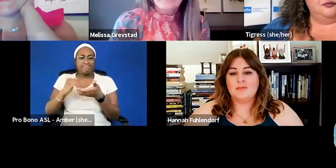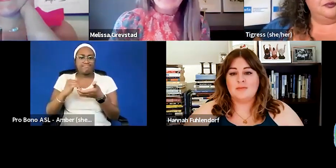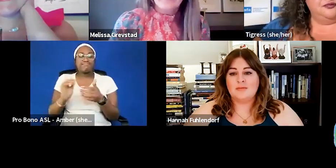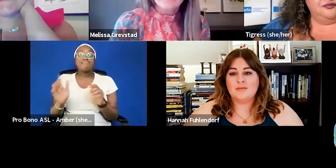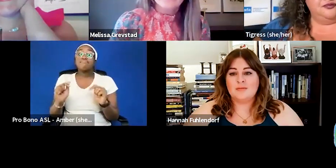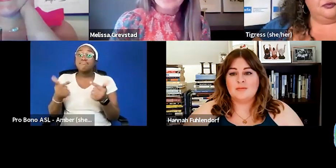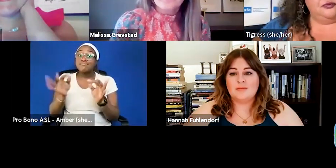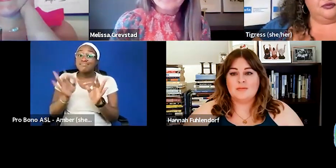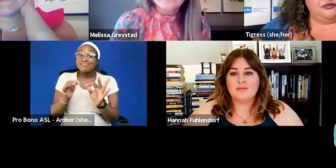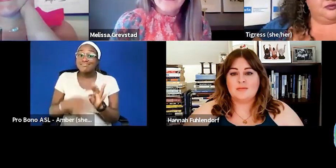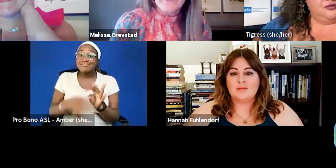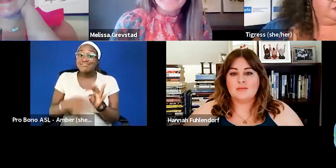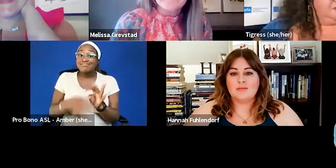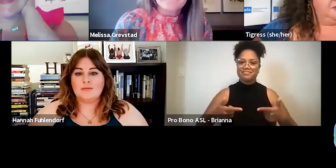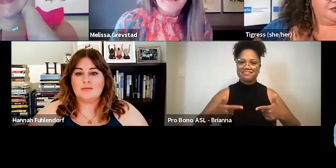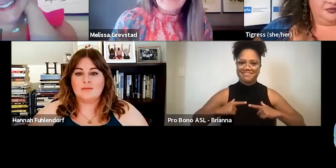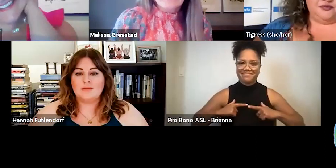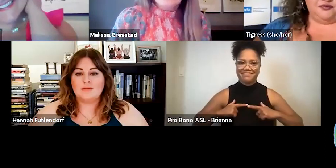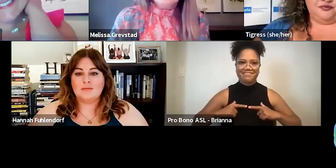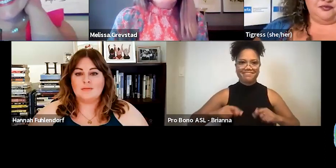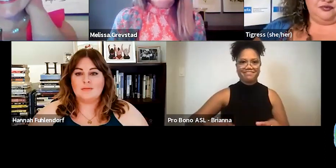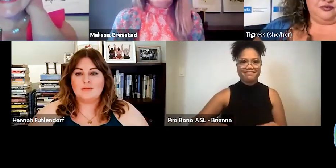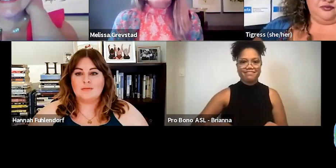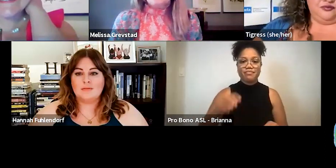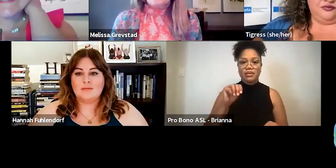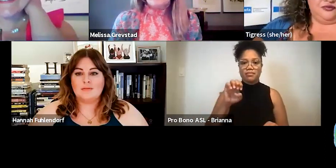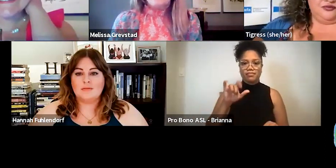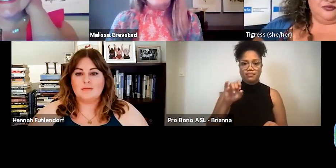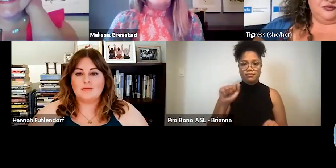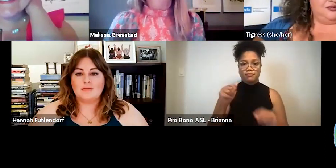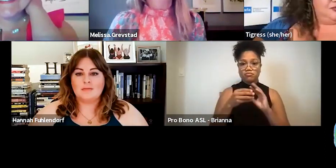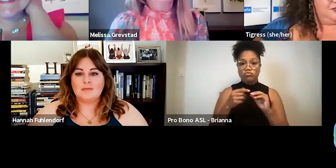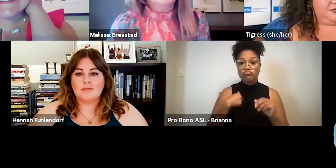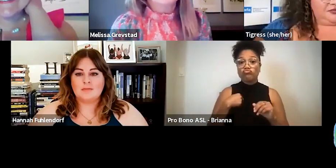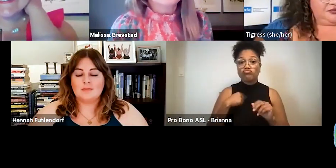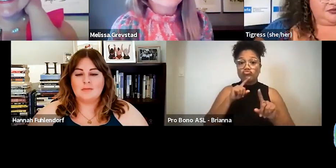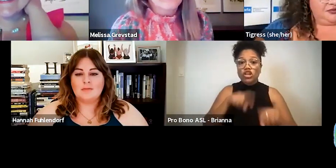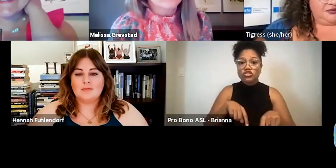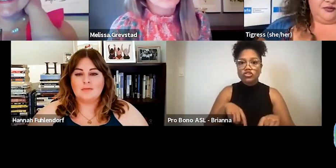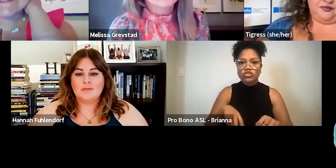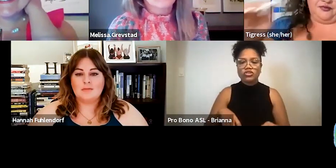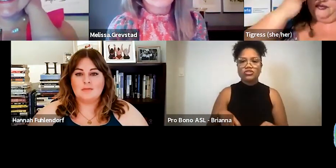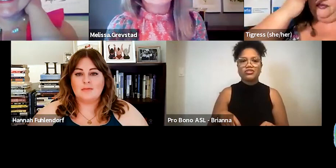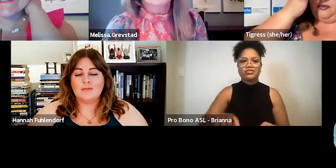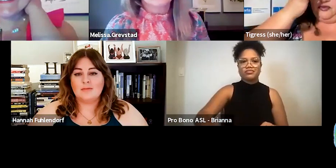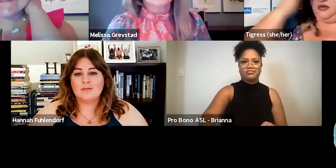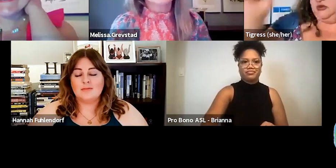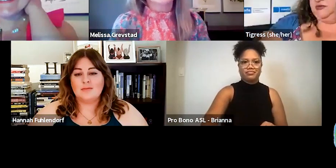Now I can jump in. So building on what Dana was saying in terms of that piece of research,